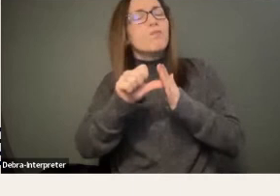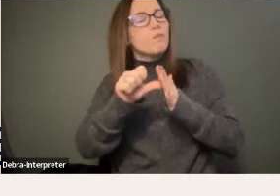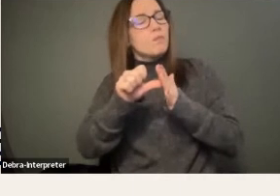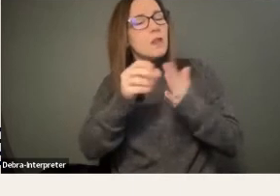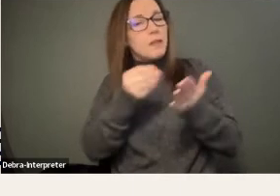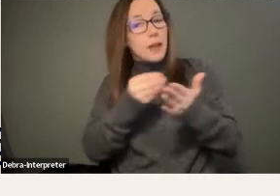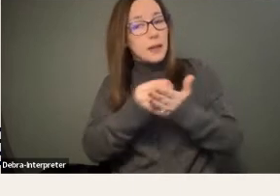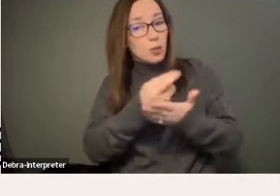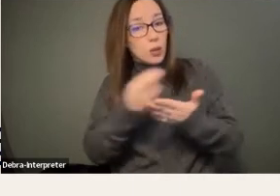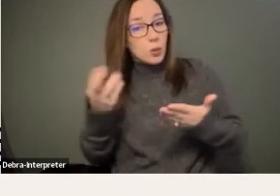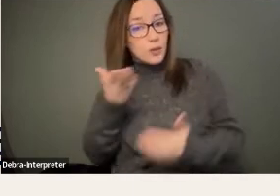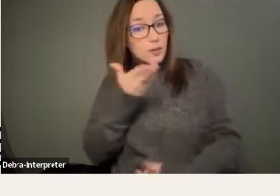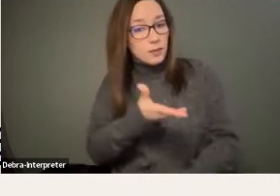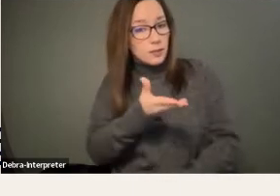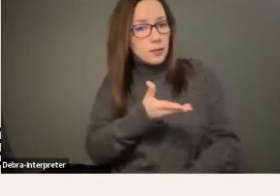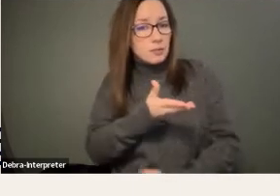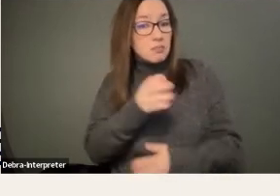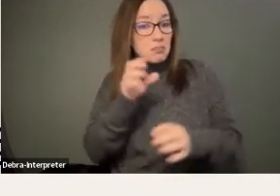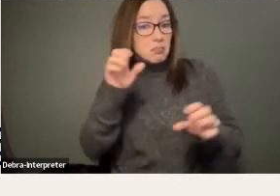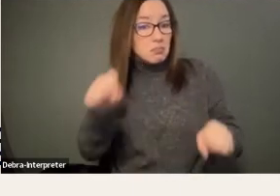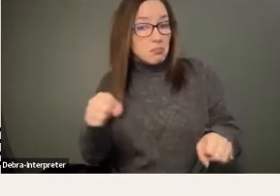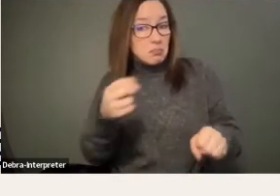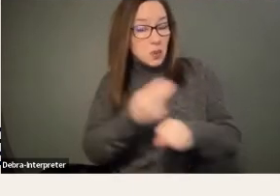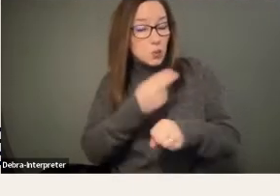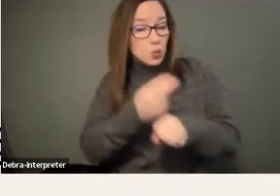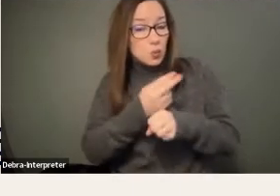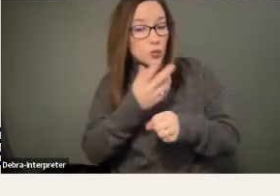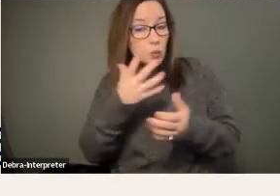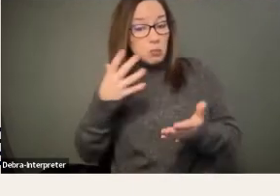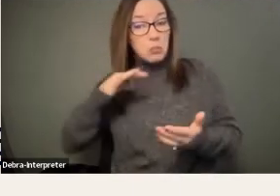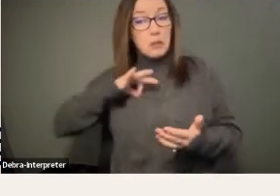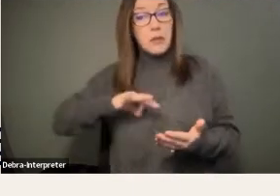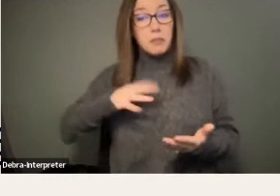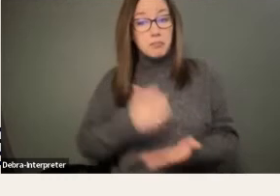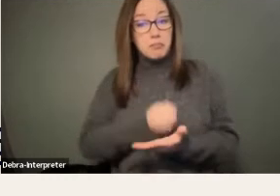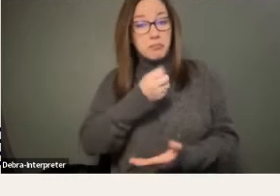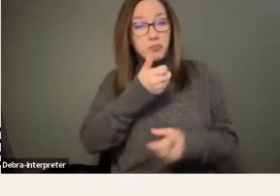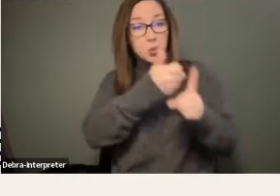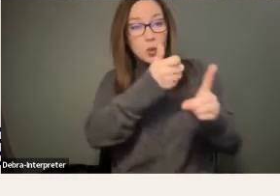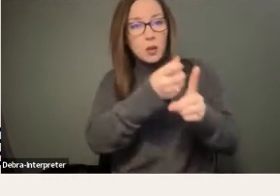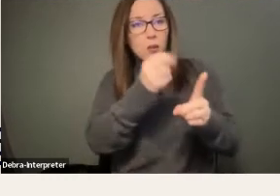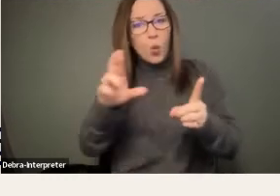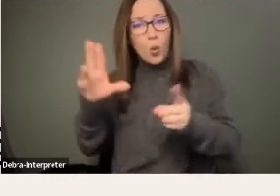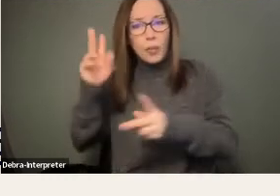WAIC, may be out of scope for today's audience but I want to highlight the funding resource there and the